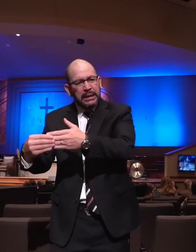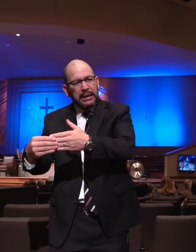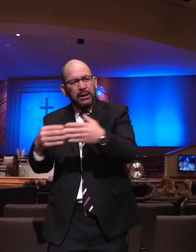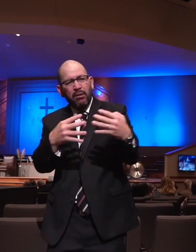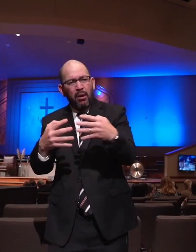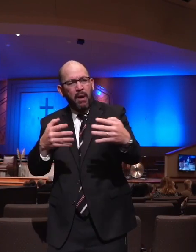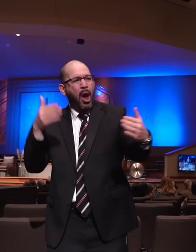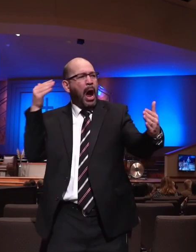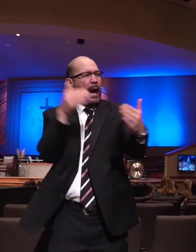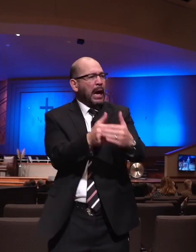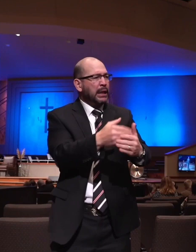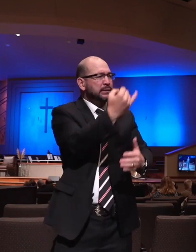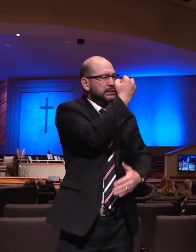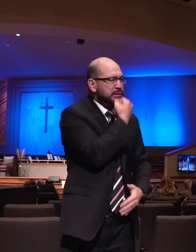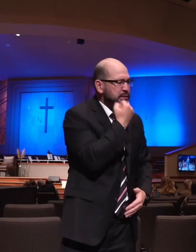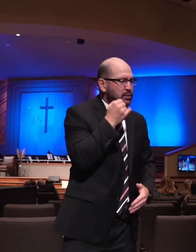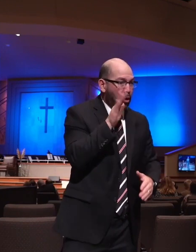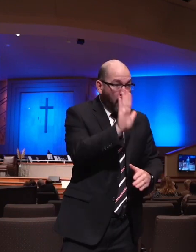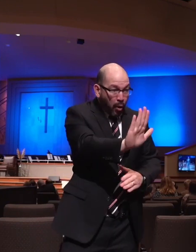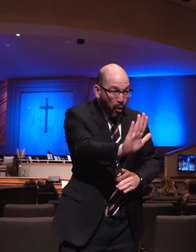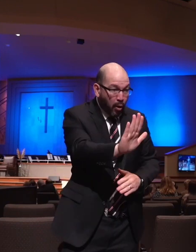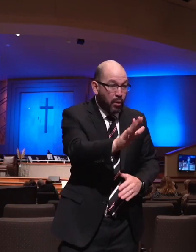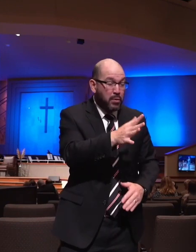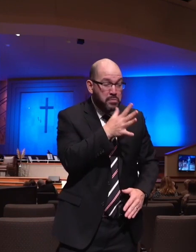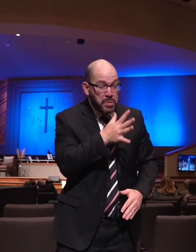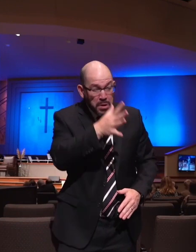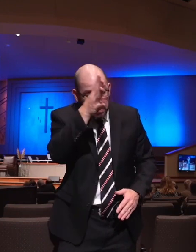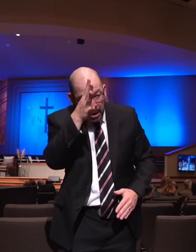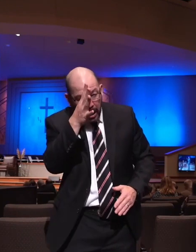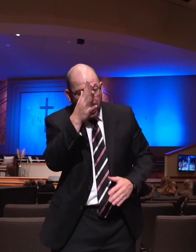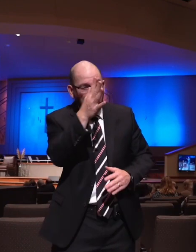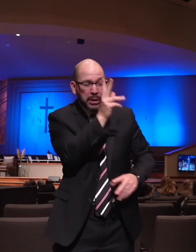anyone else is the very person she wants to reach